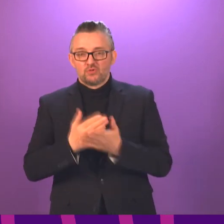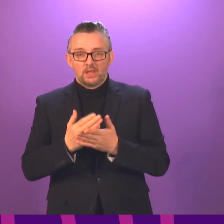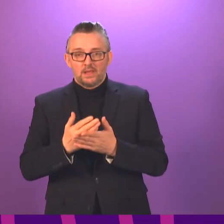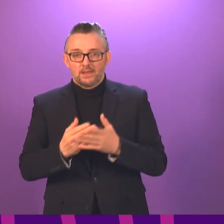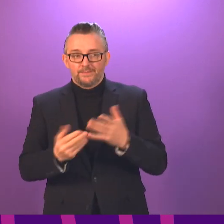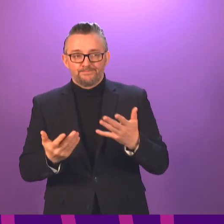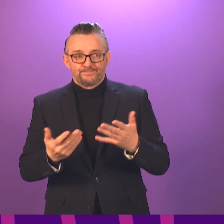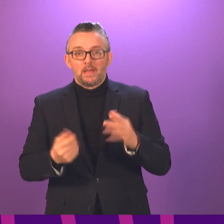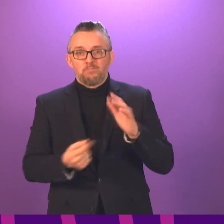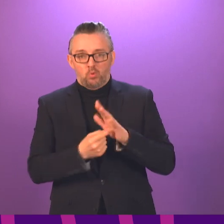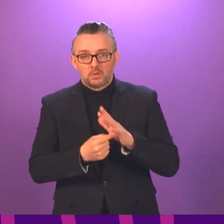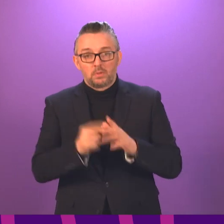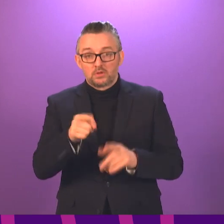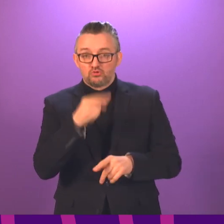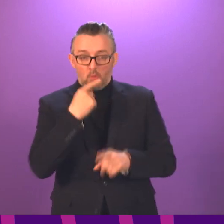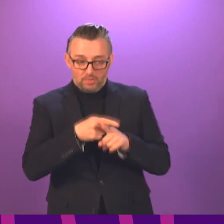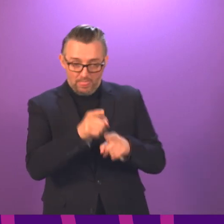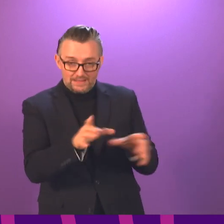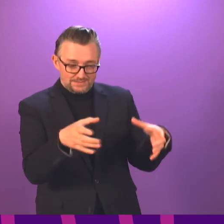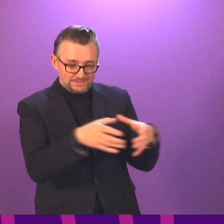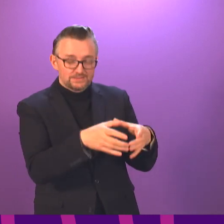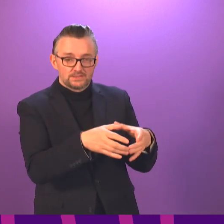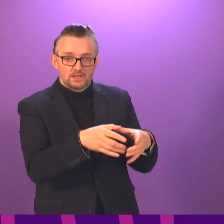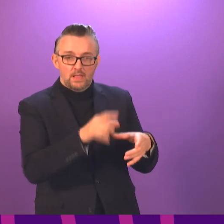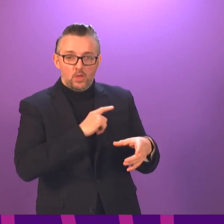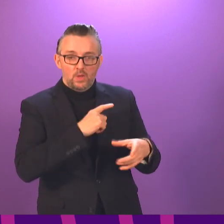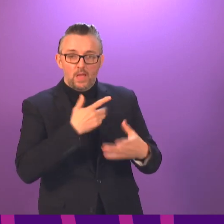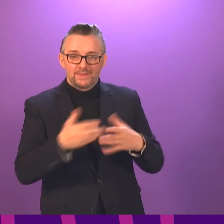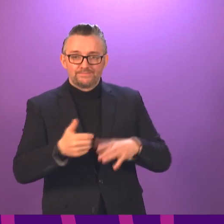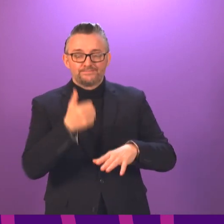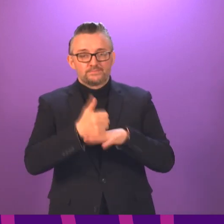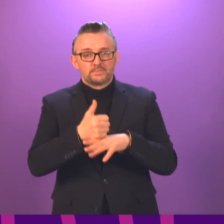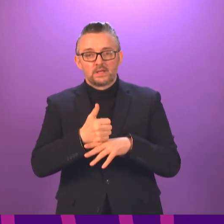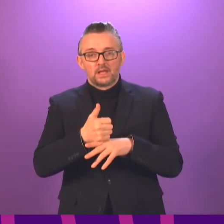described. That is why we established the discretionary funding route for local authorities.